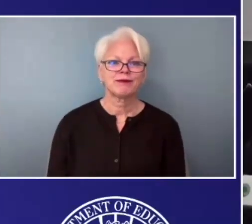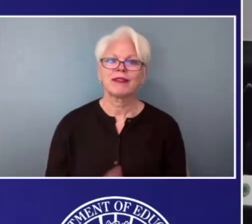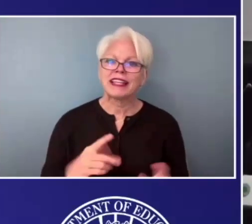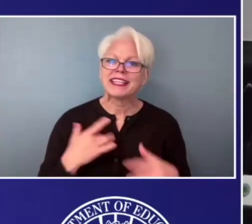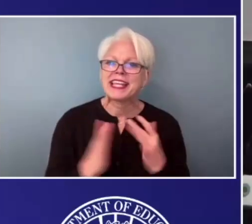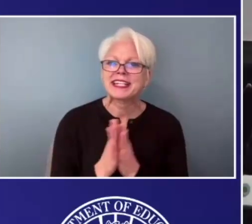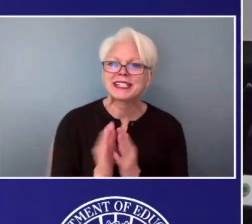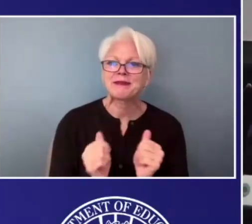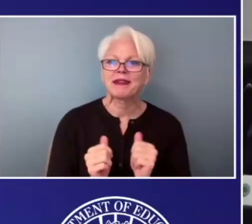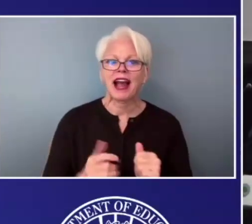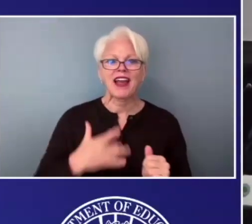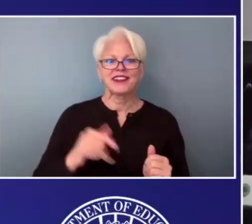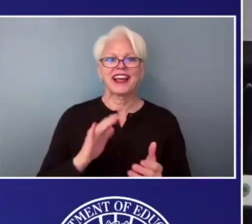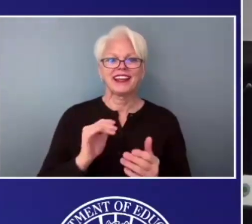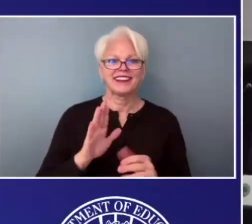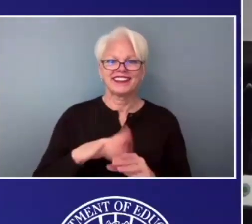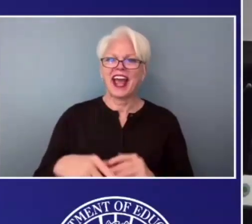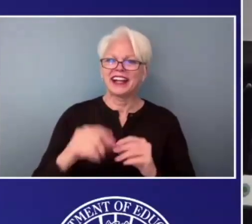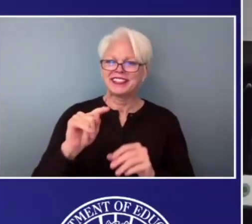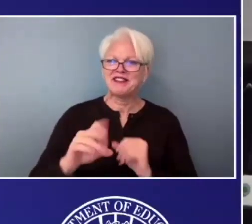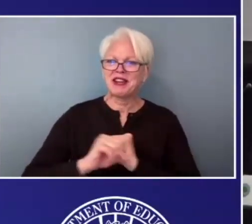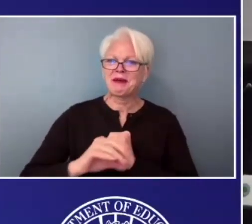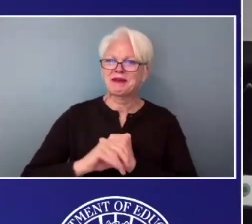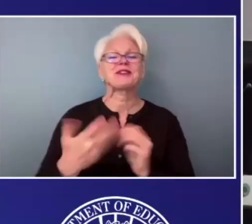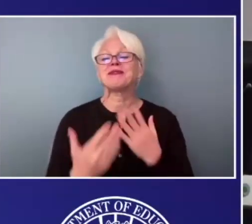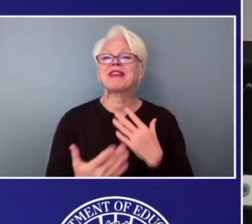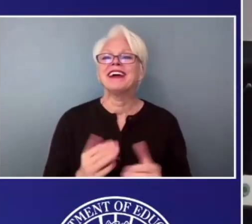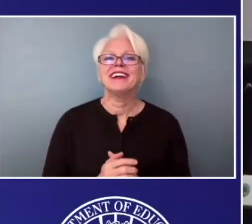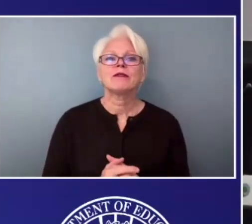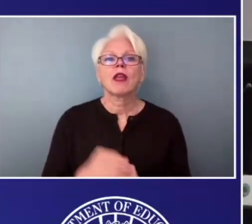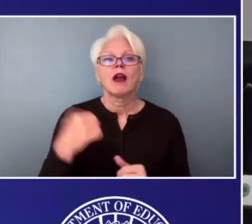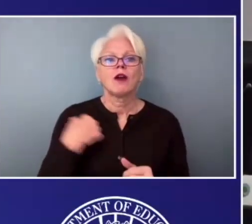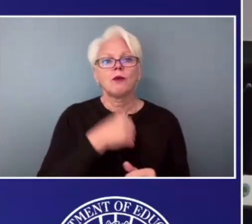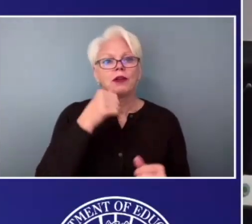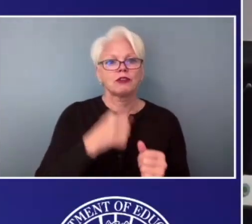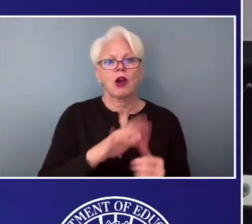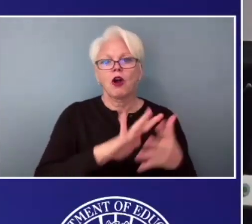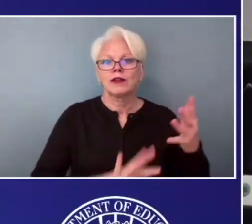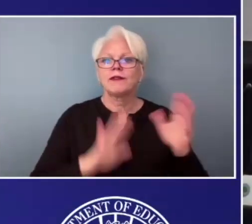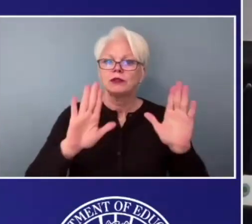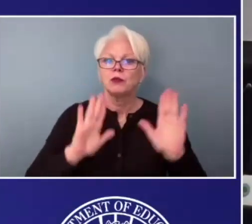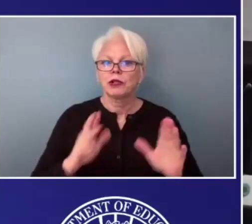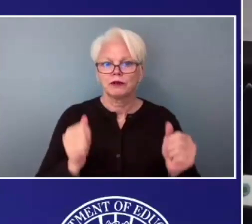Feel like I'm that commercial, right? So we remember all these wonderful suggestions